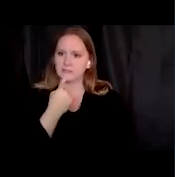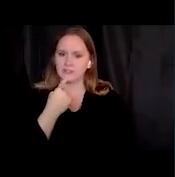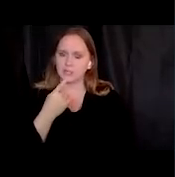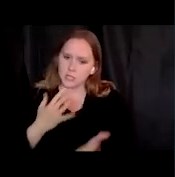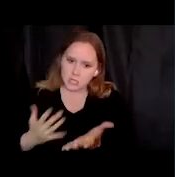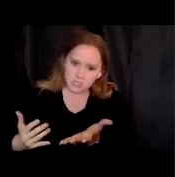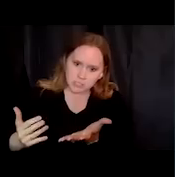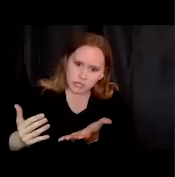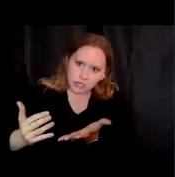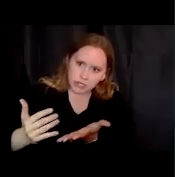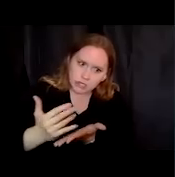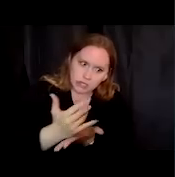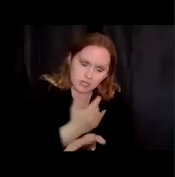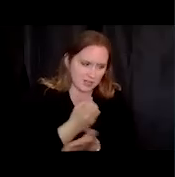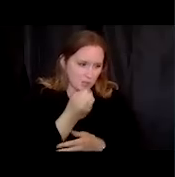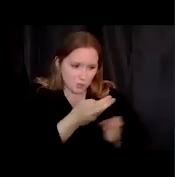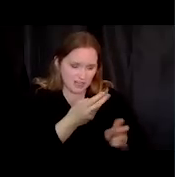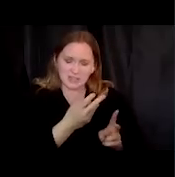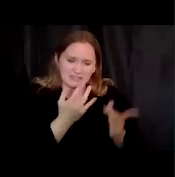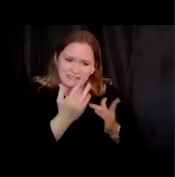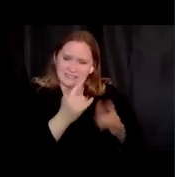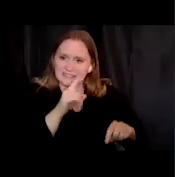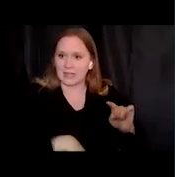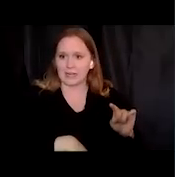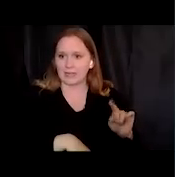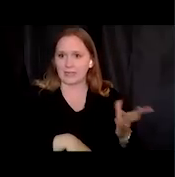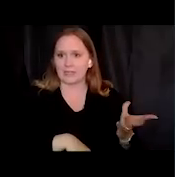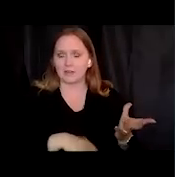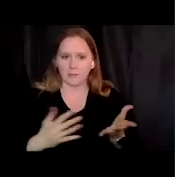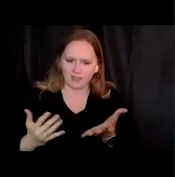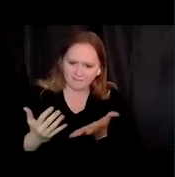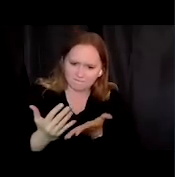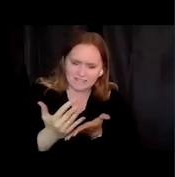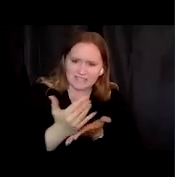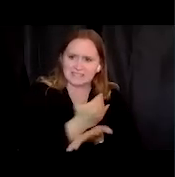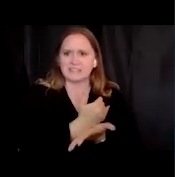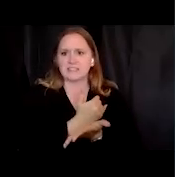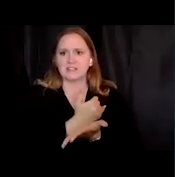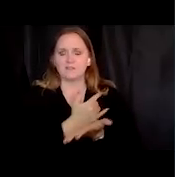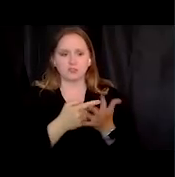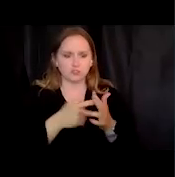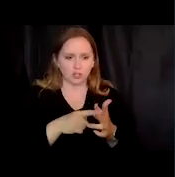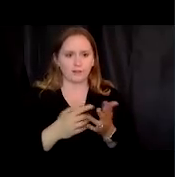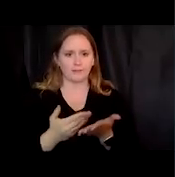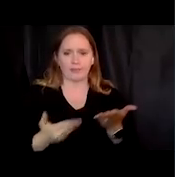difficulty discarding items, and this excessive collection and difficulty discarding items creates significant daily